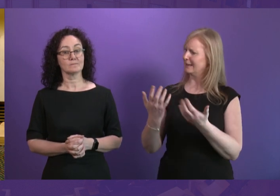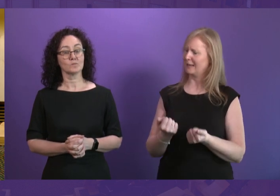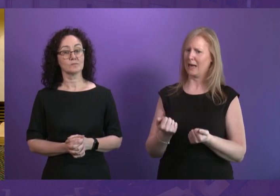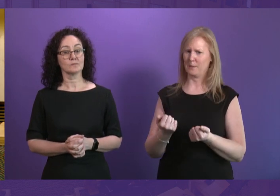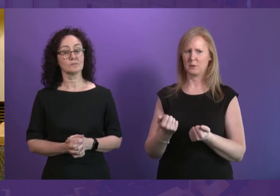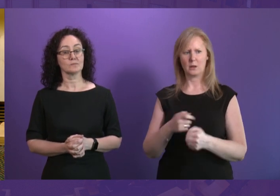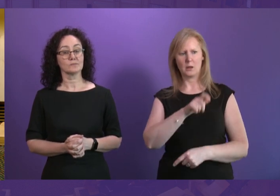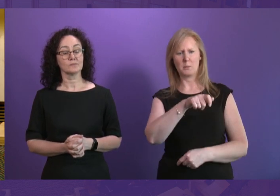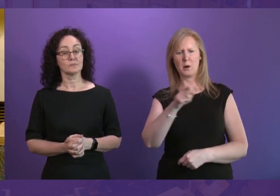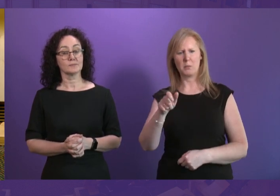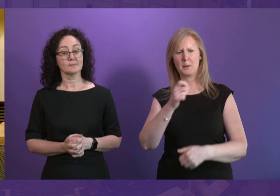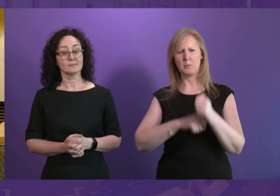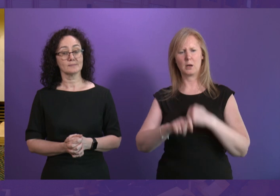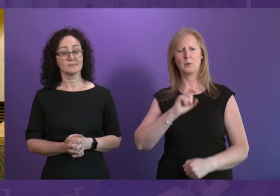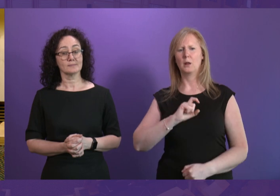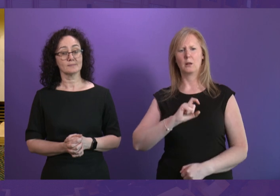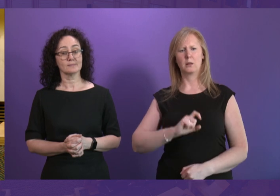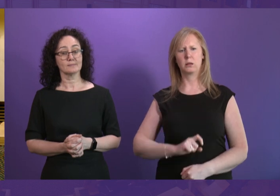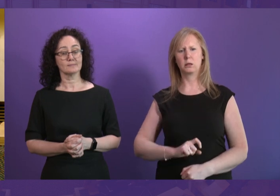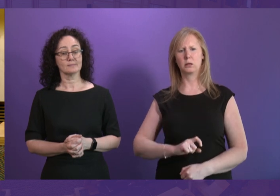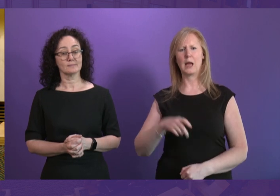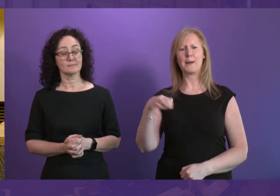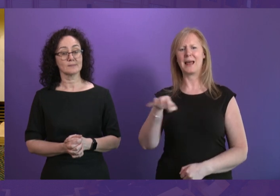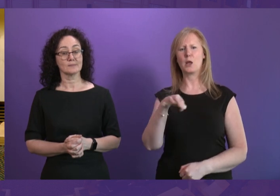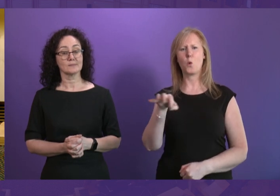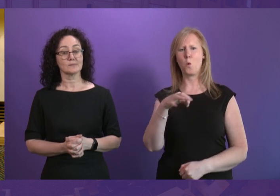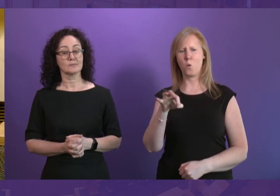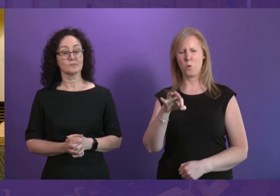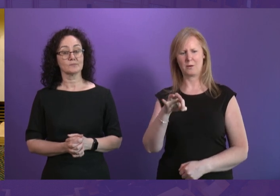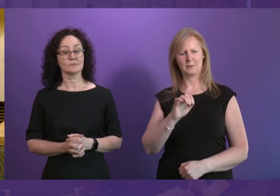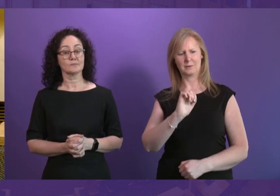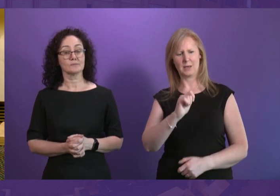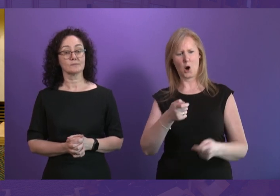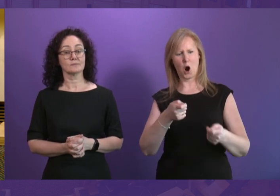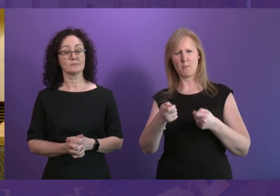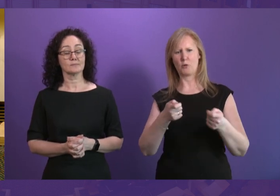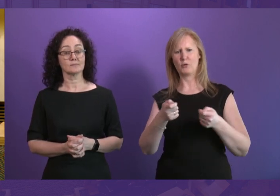lost confidence in Abellio as the operator of the £7 billion ScotRail franchise and